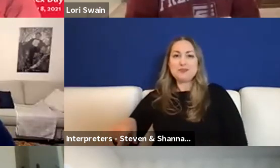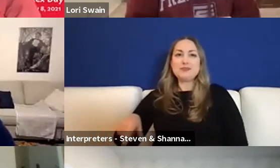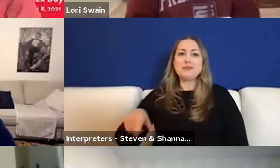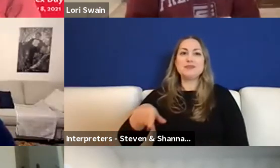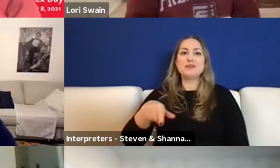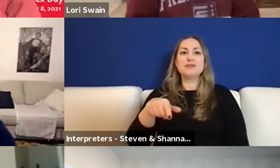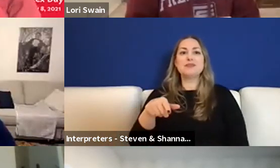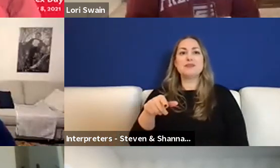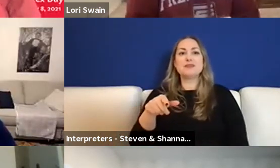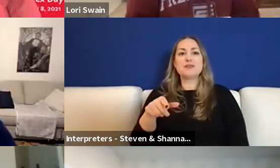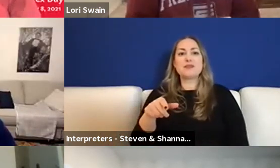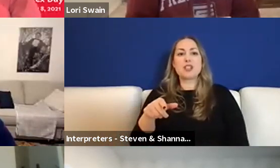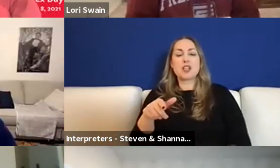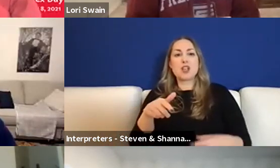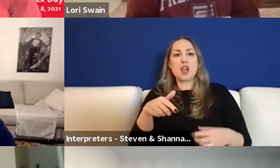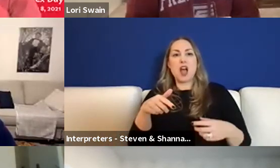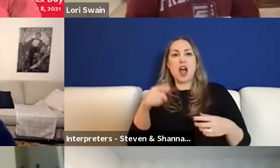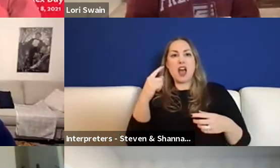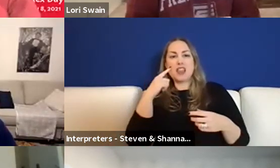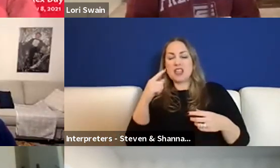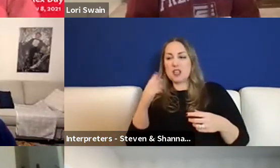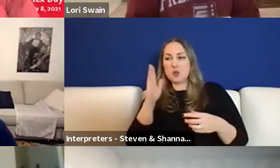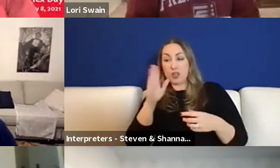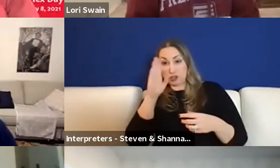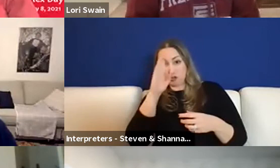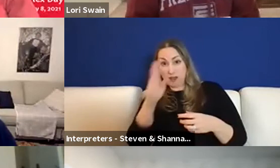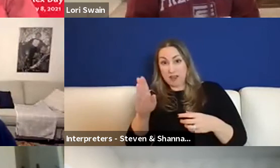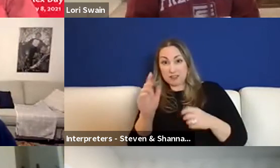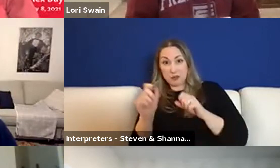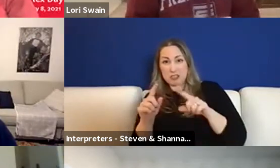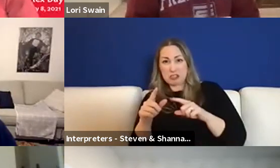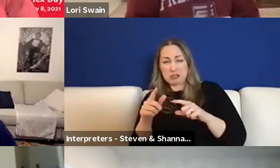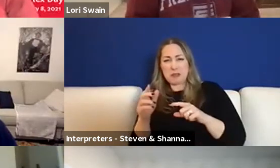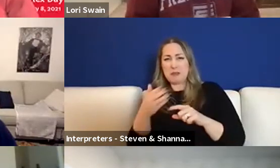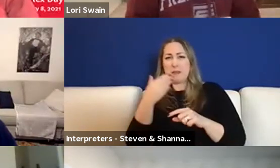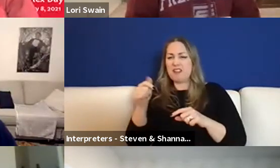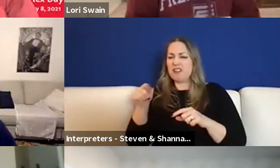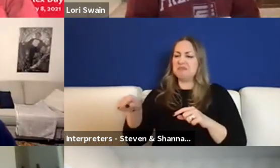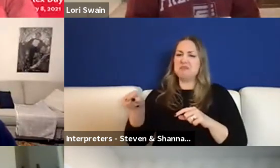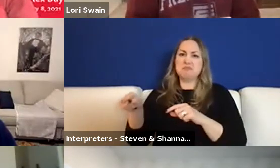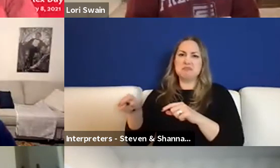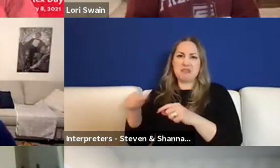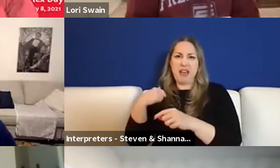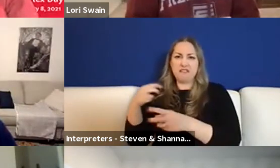the group just yet, unless we get to those, we can maybe address some of the questions but I was going to go to the one that Brett